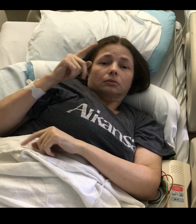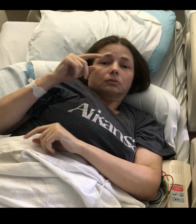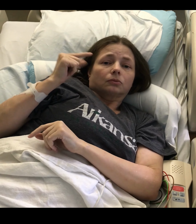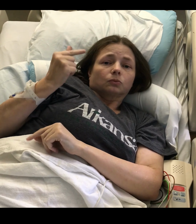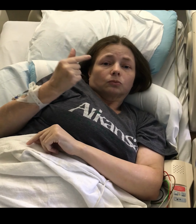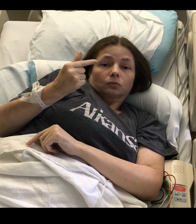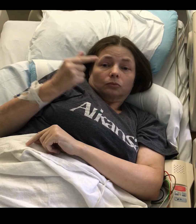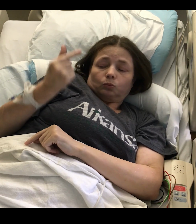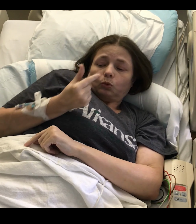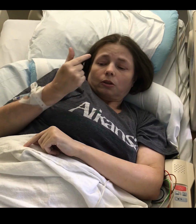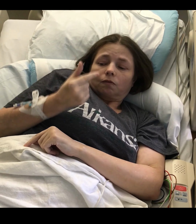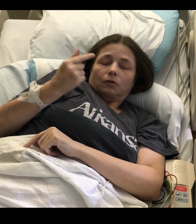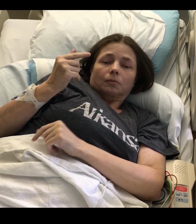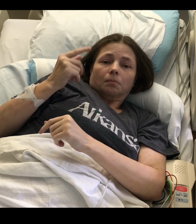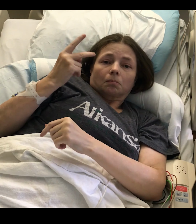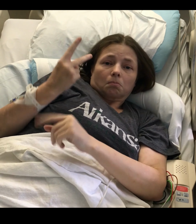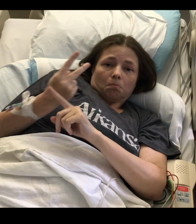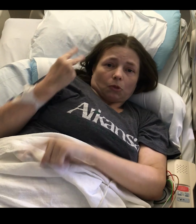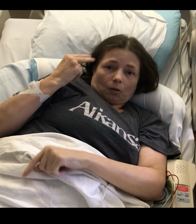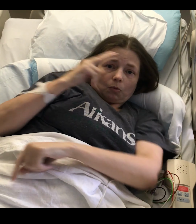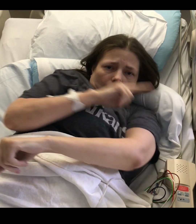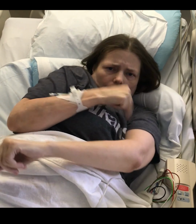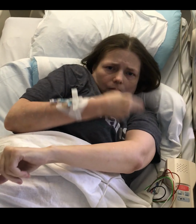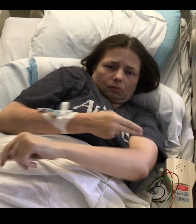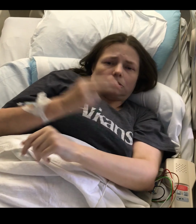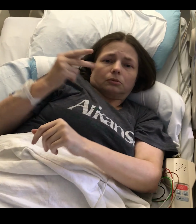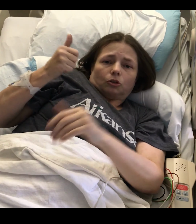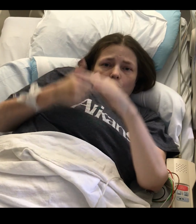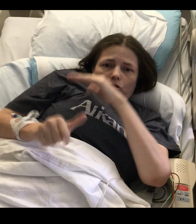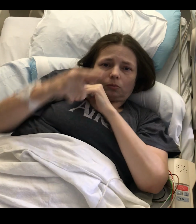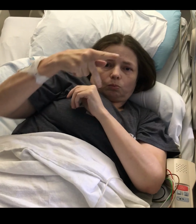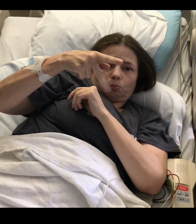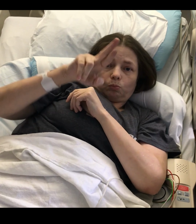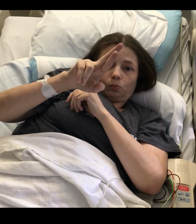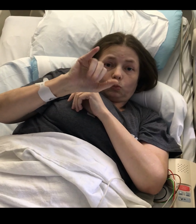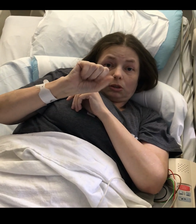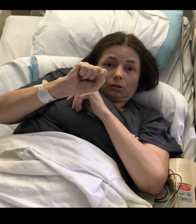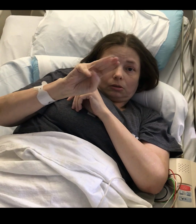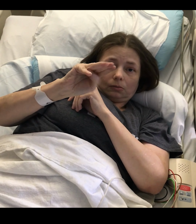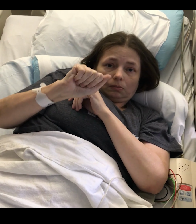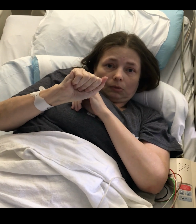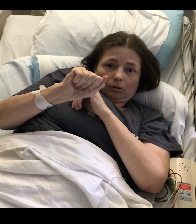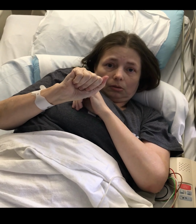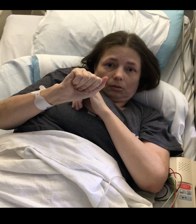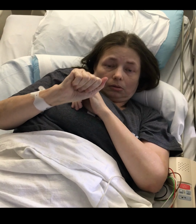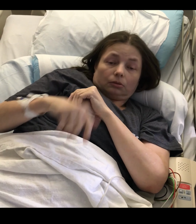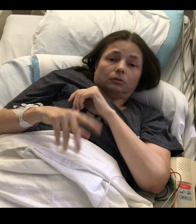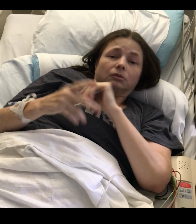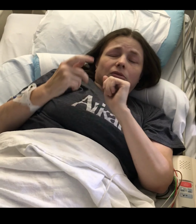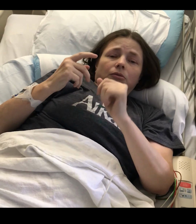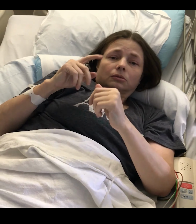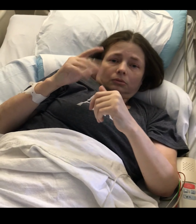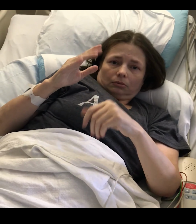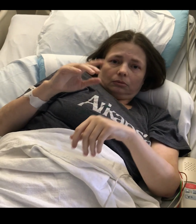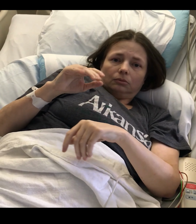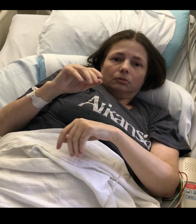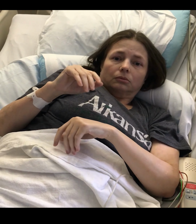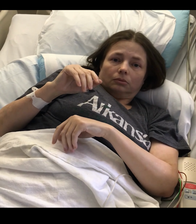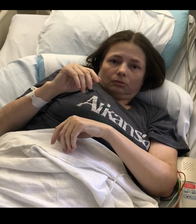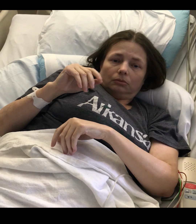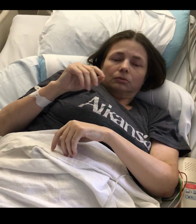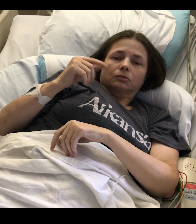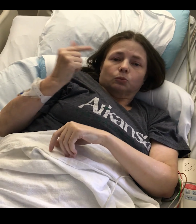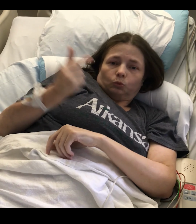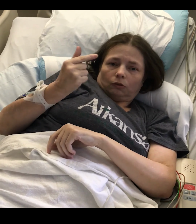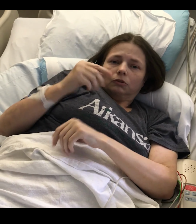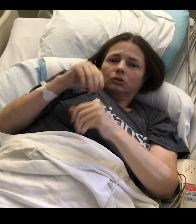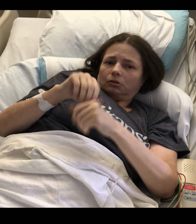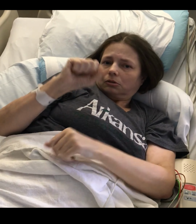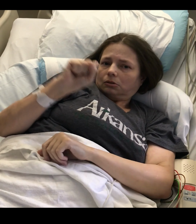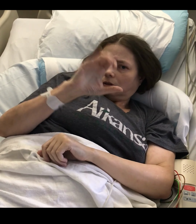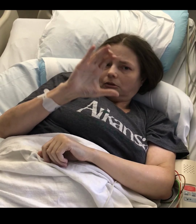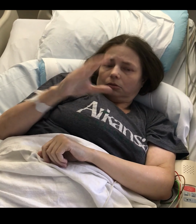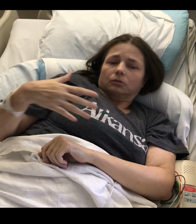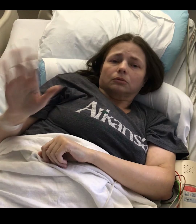I am located at Greenville Memorial Hospital under Prisma Health in Greenville, SC.